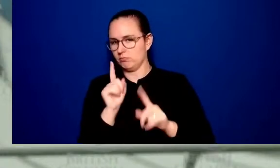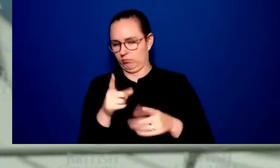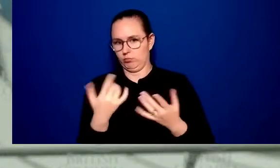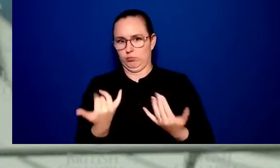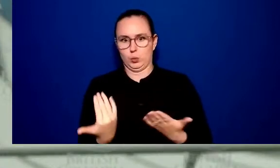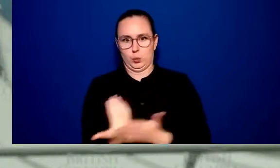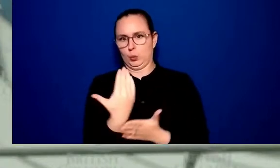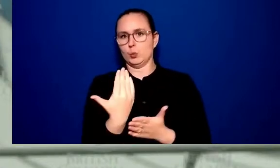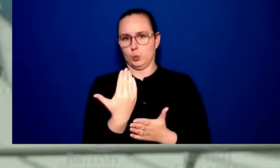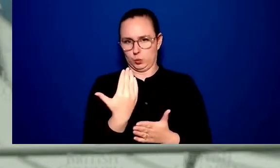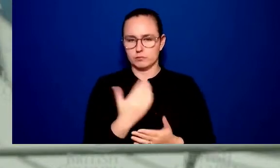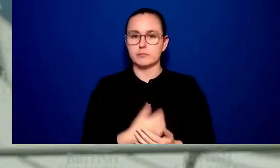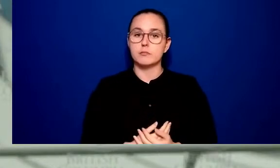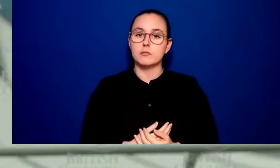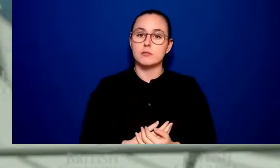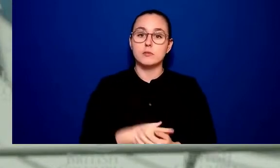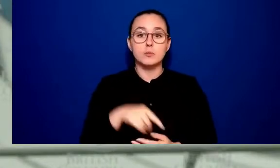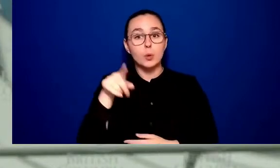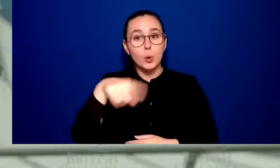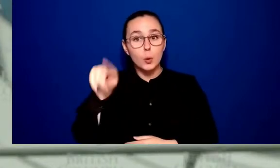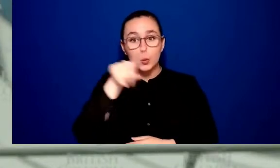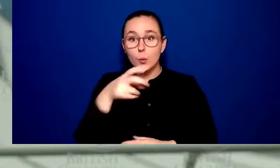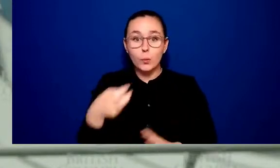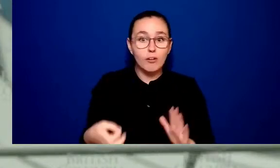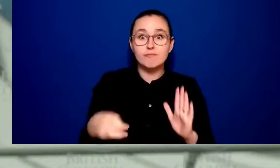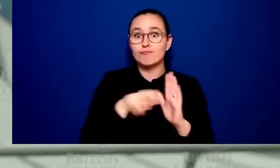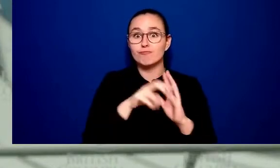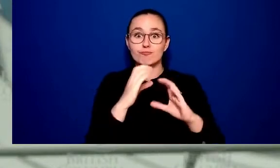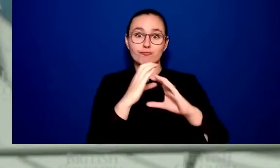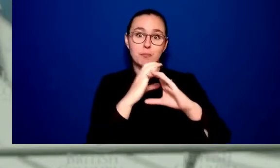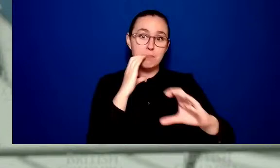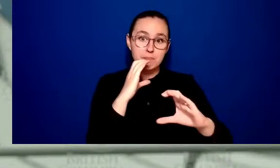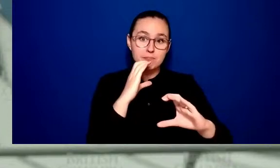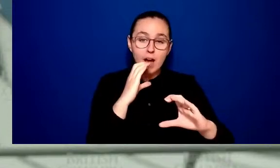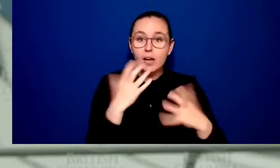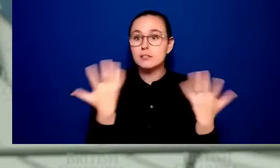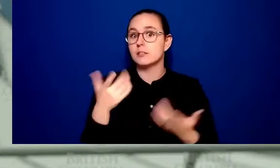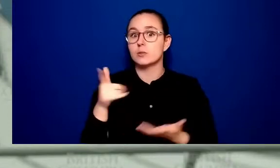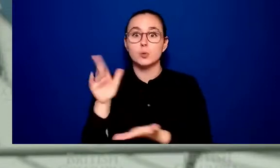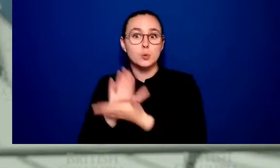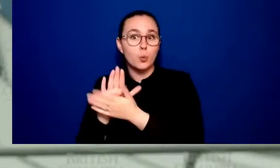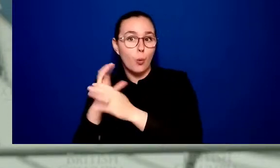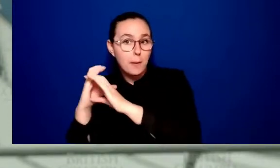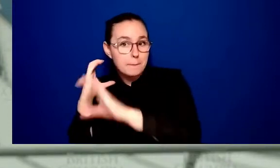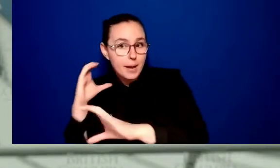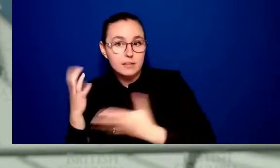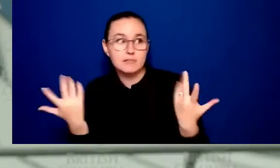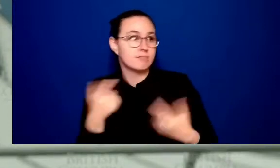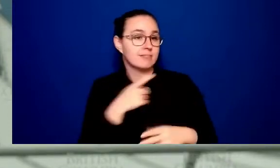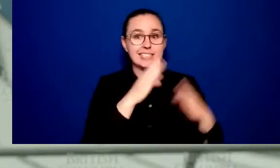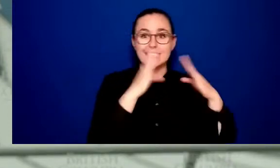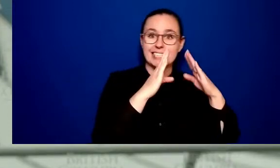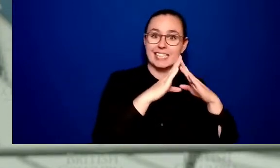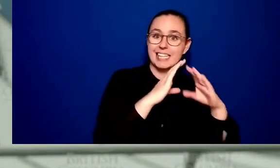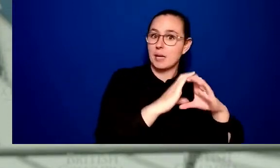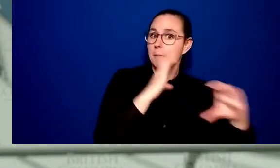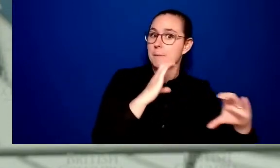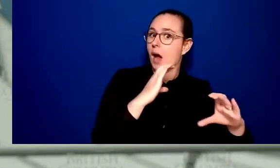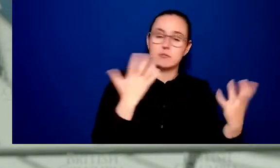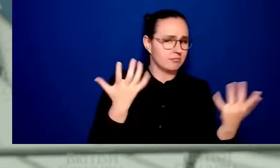city bus. The rules are the same. And I just want to see